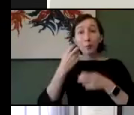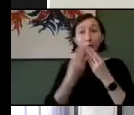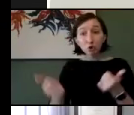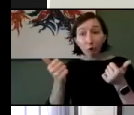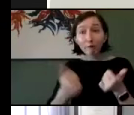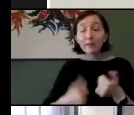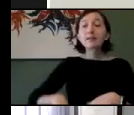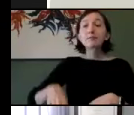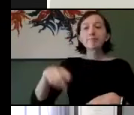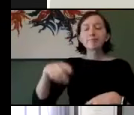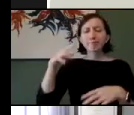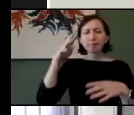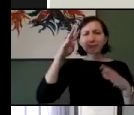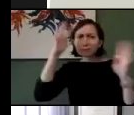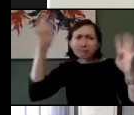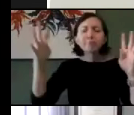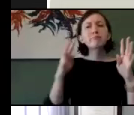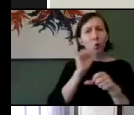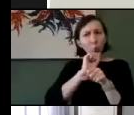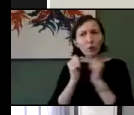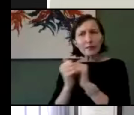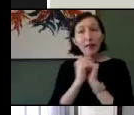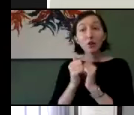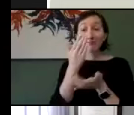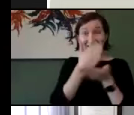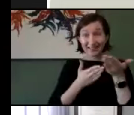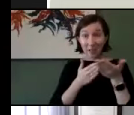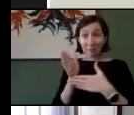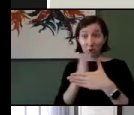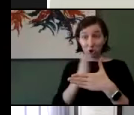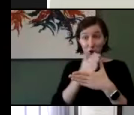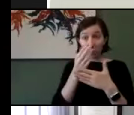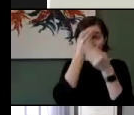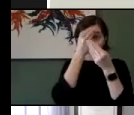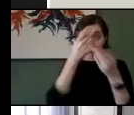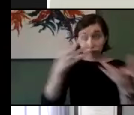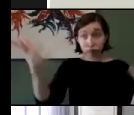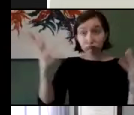So some of what we're sharing with you is what we have tested and looked at.